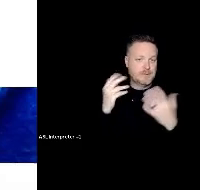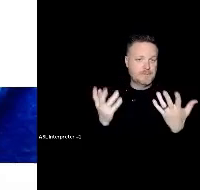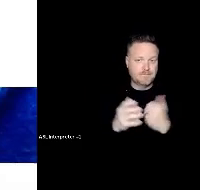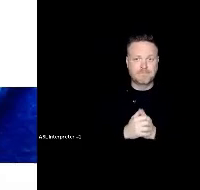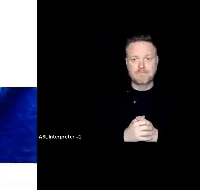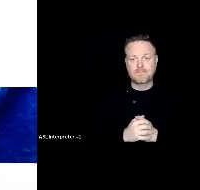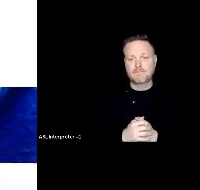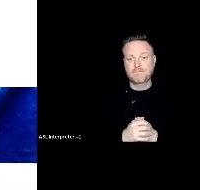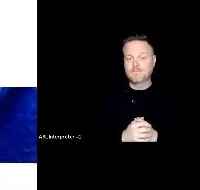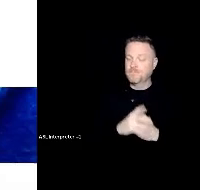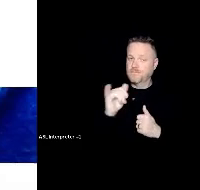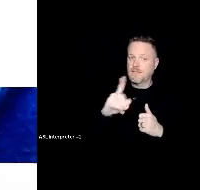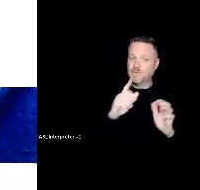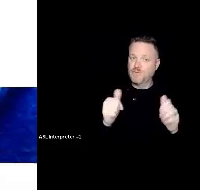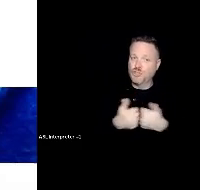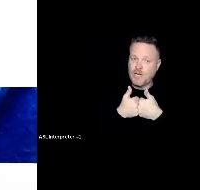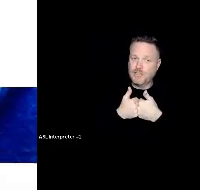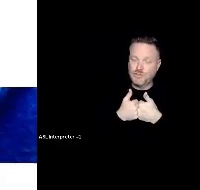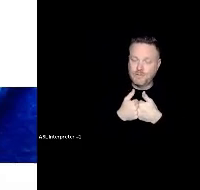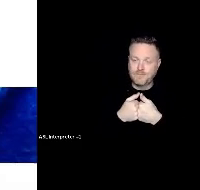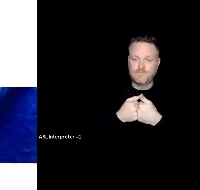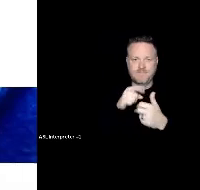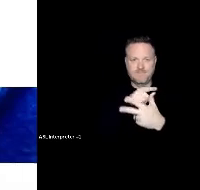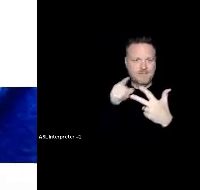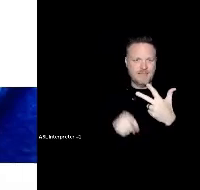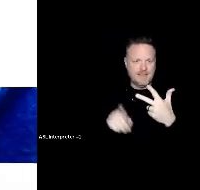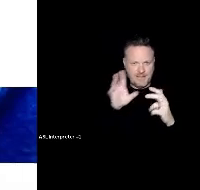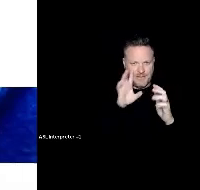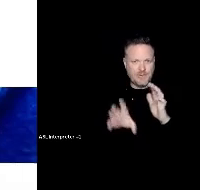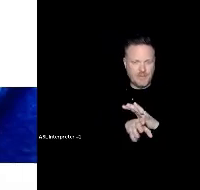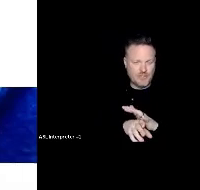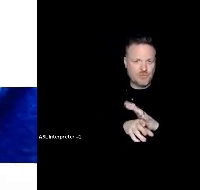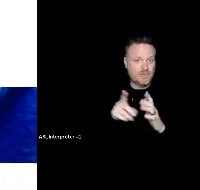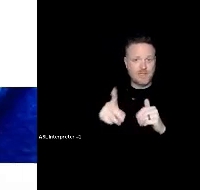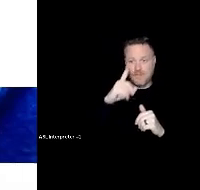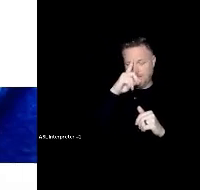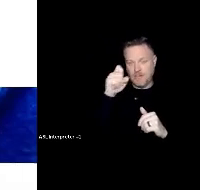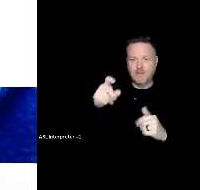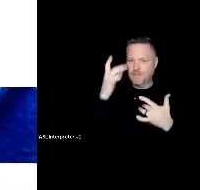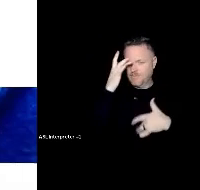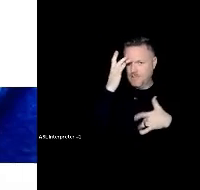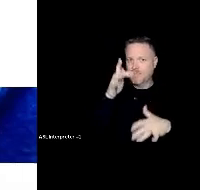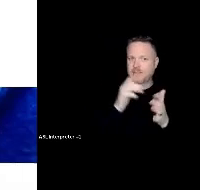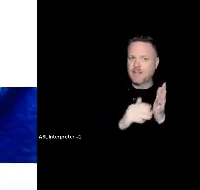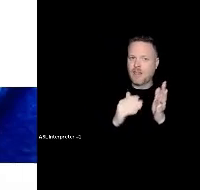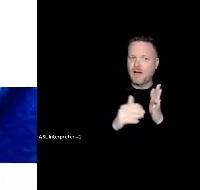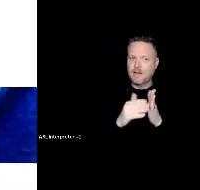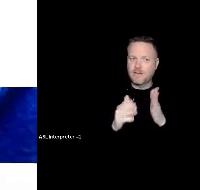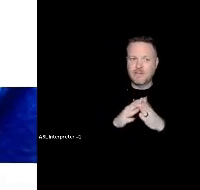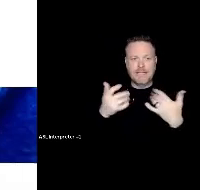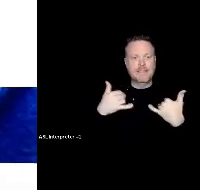is challenging. These three pictures are because he is sick a lot. He is still having seizures.